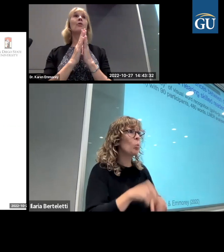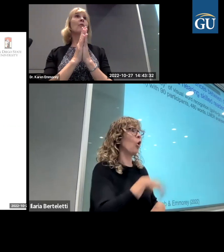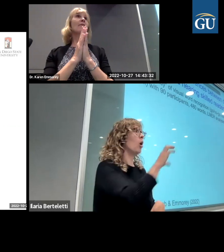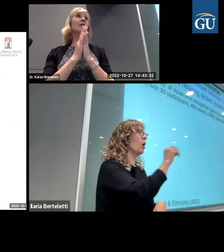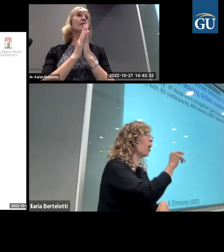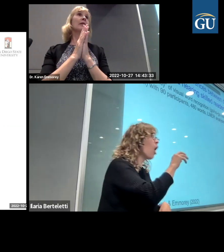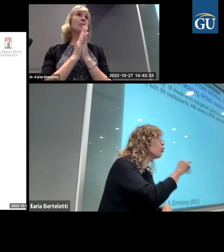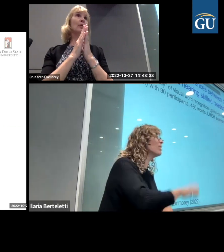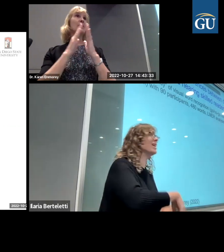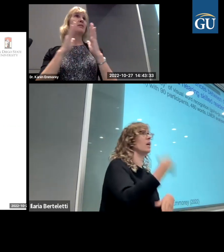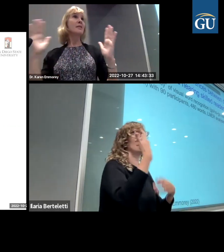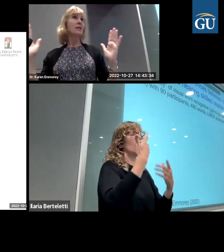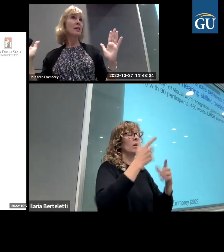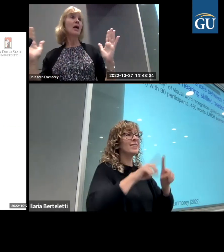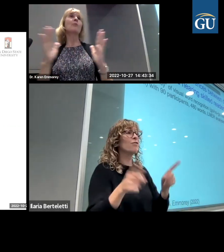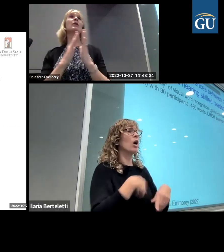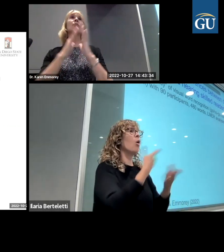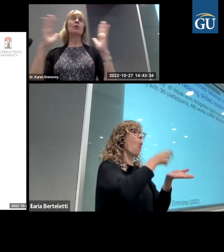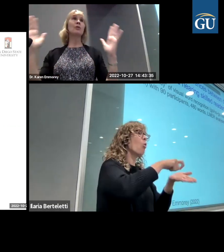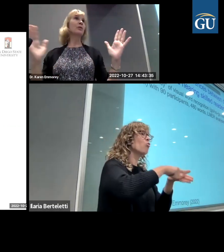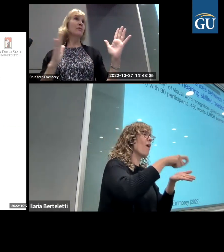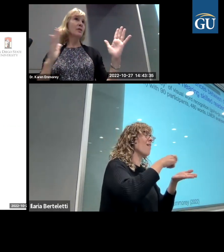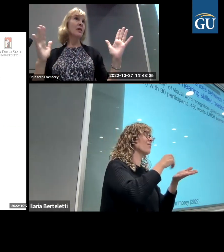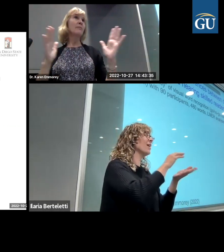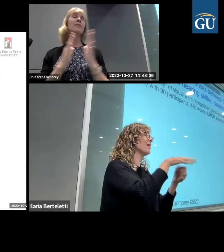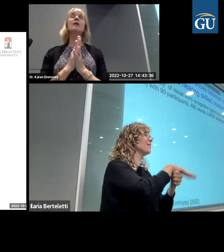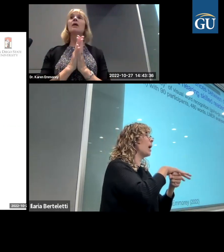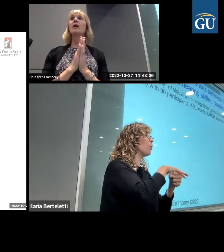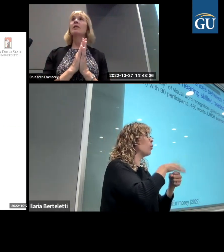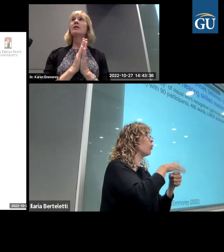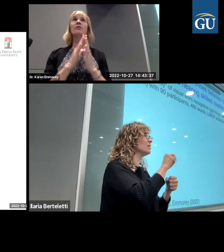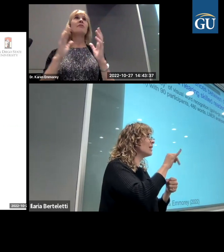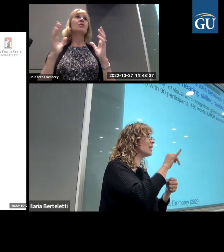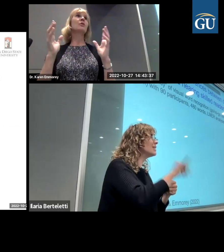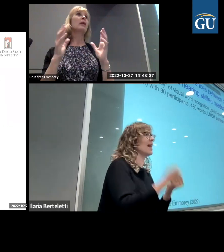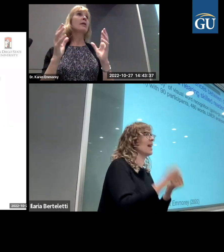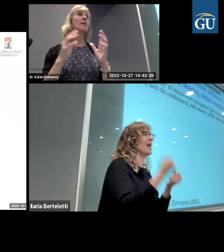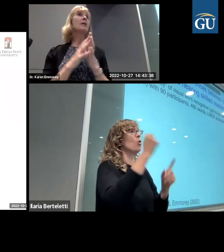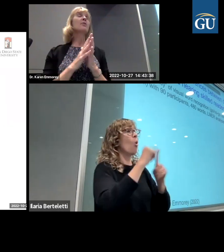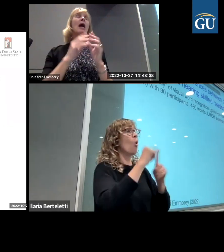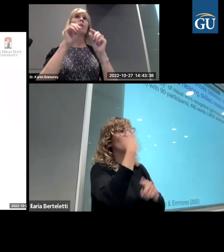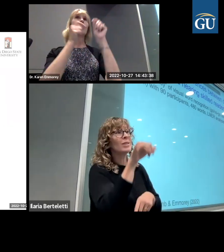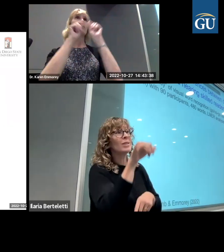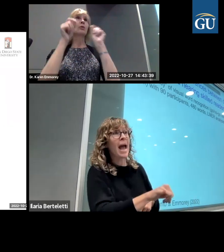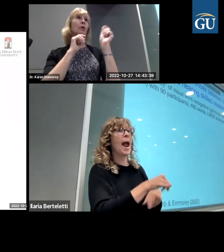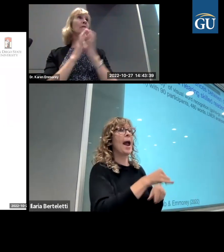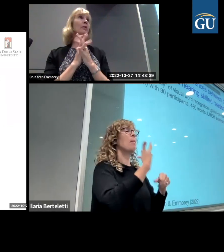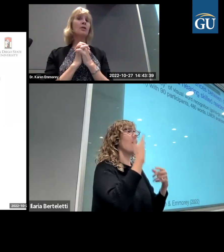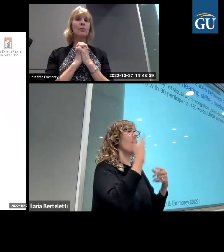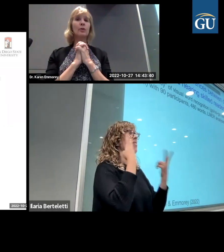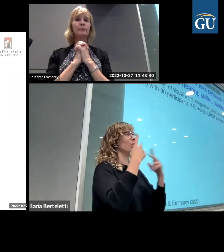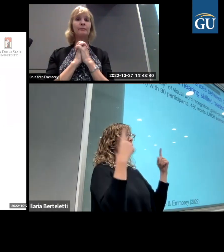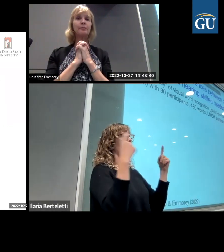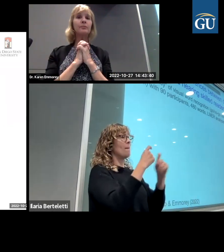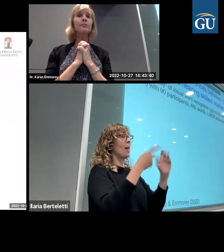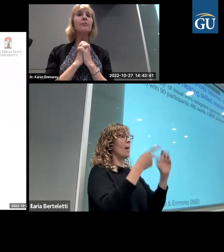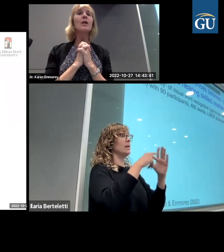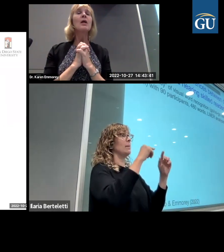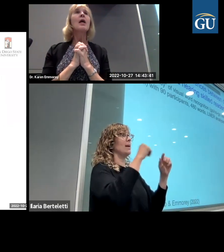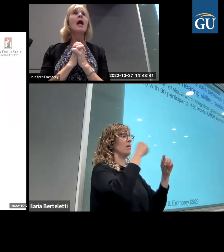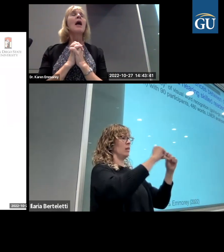and then what we did, I should say, Um, I don't have Chris picture here. Um Kurt Winsler is the senior author on this um